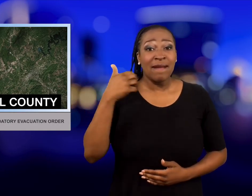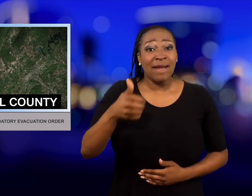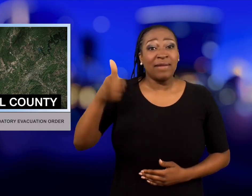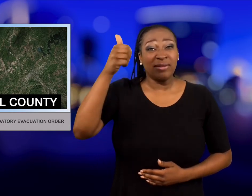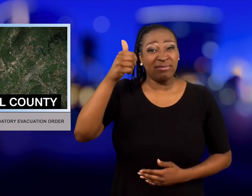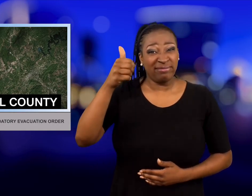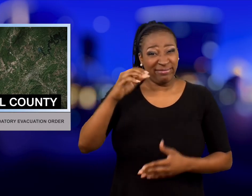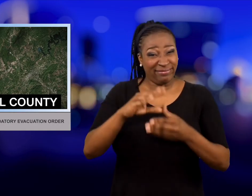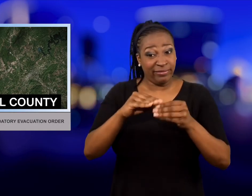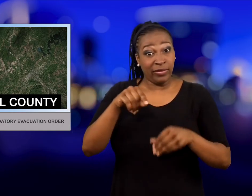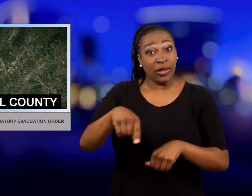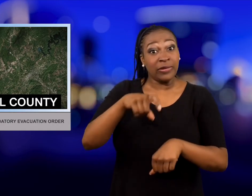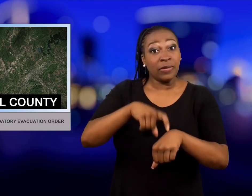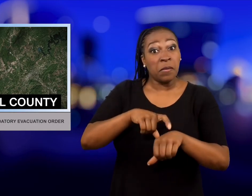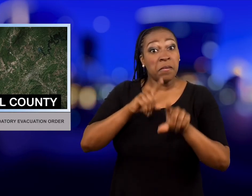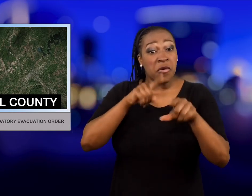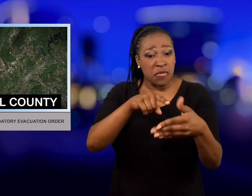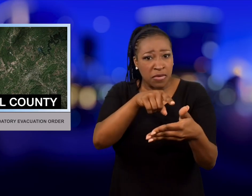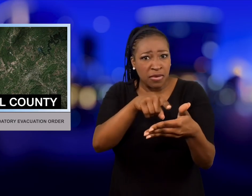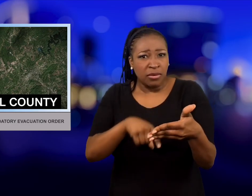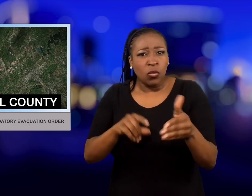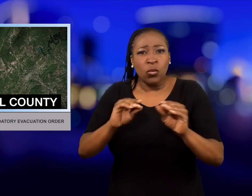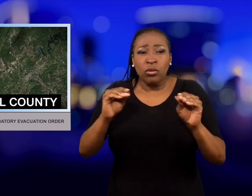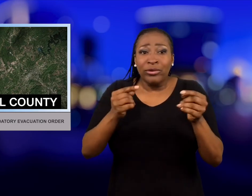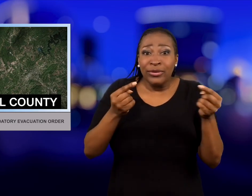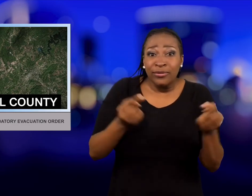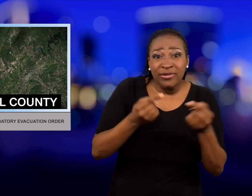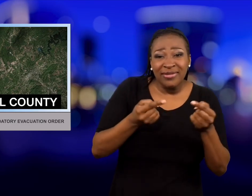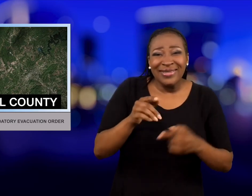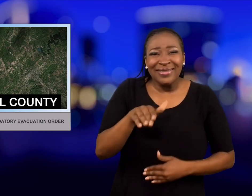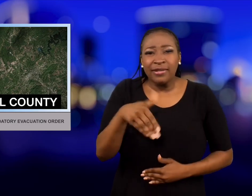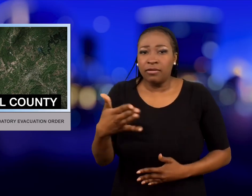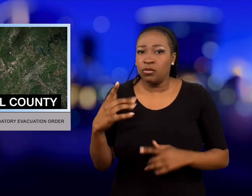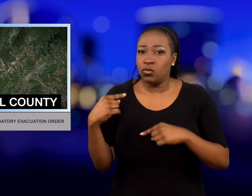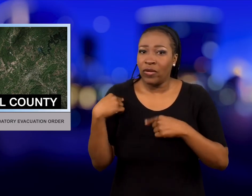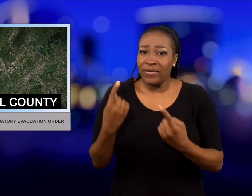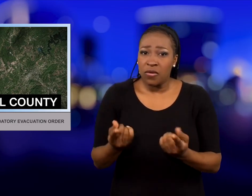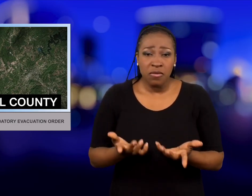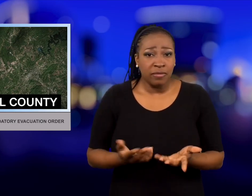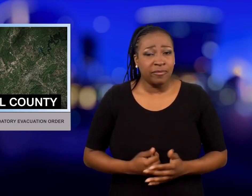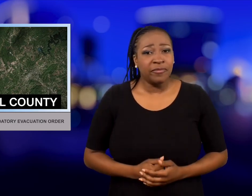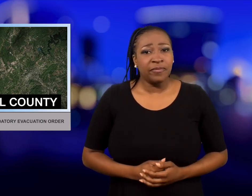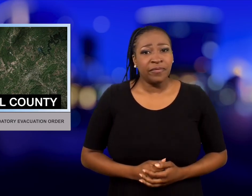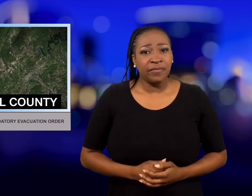Authorities say at this point there been no reports of injuries or fatalities.